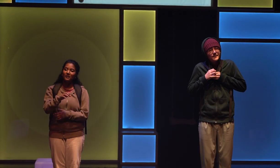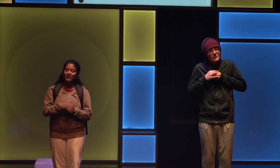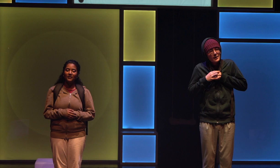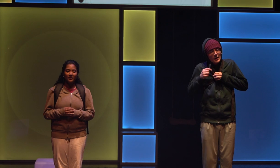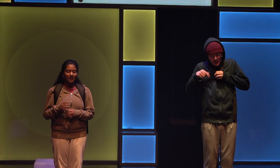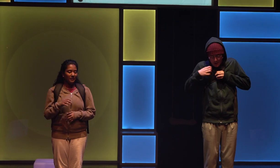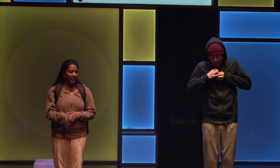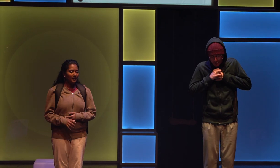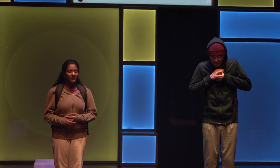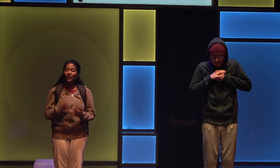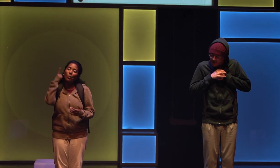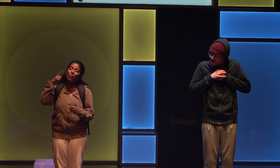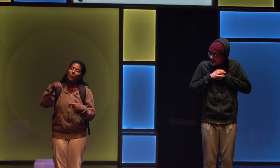I am - I thought this was the one for pets.